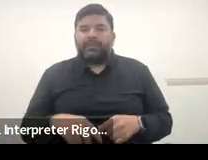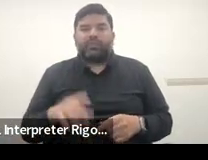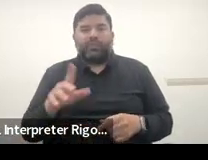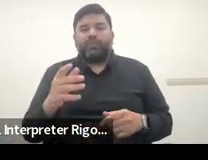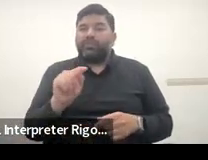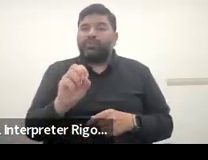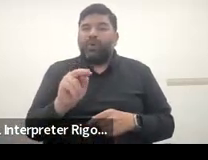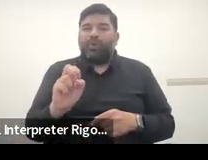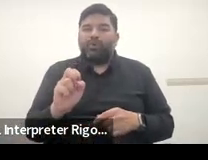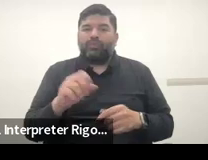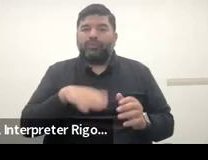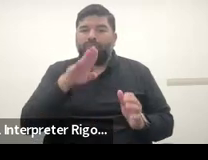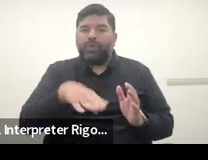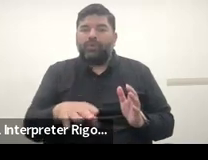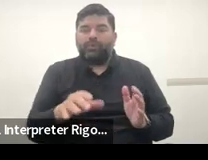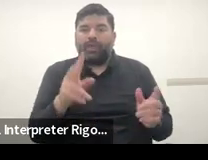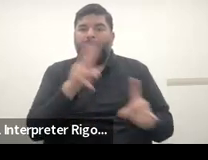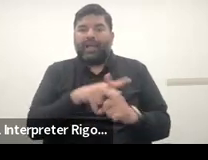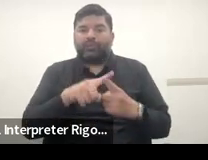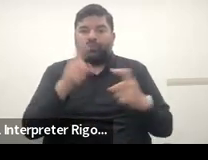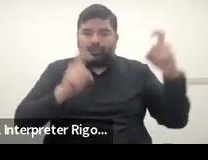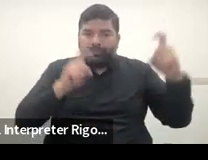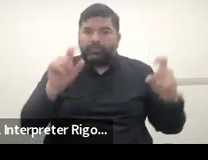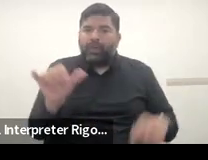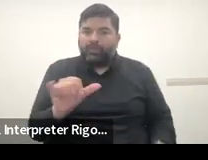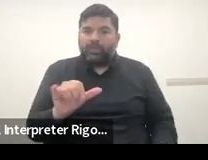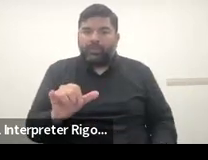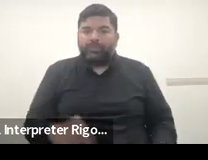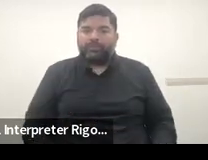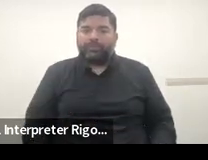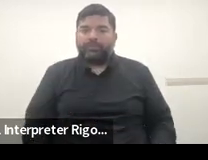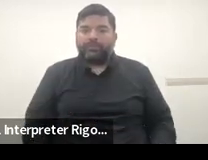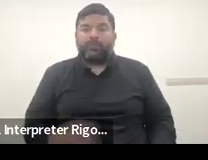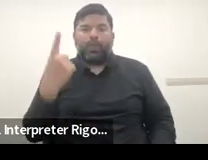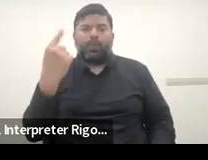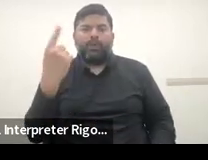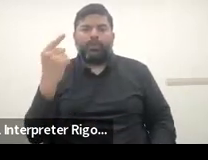applies to facial expressions as well, yeah. I saw one more question in the back maybe the last one